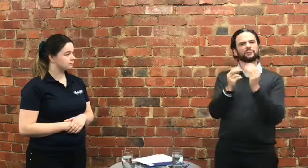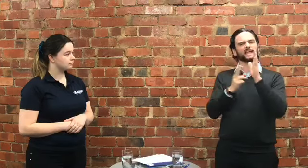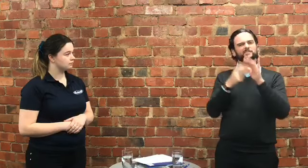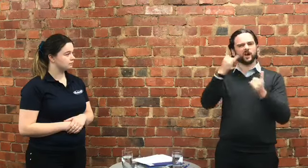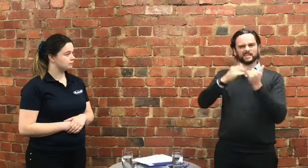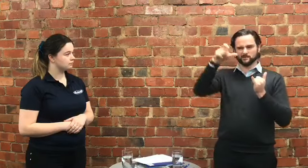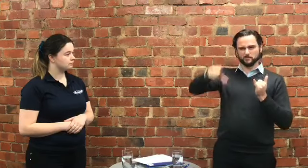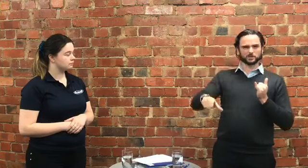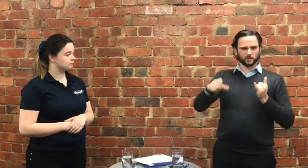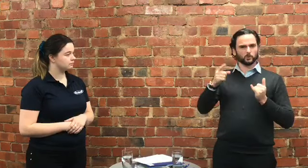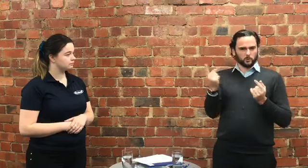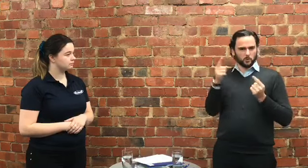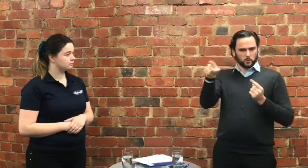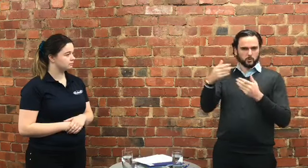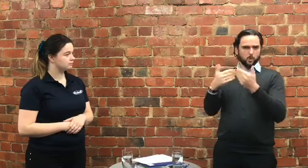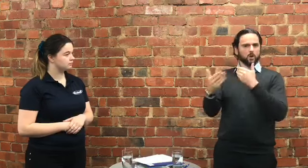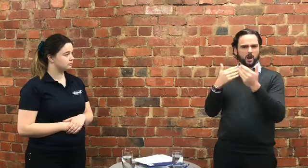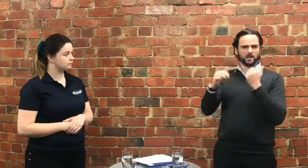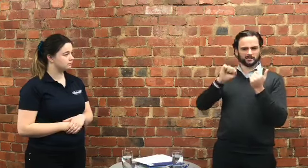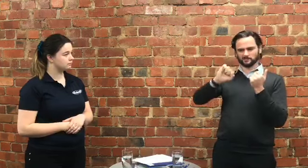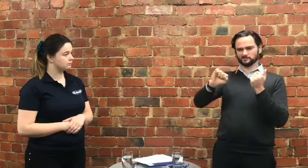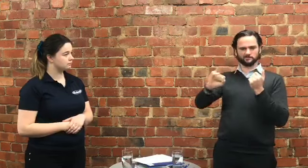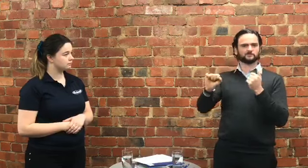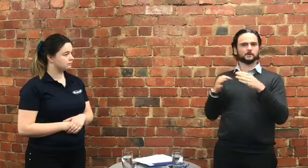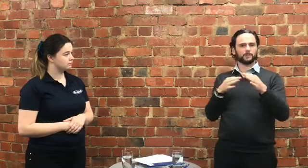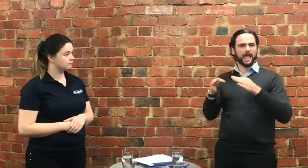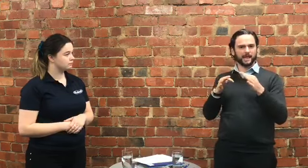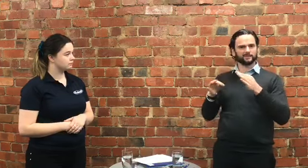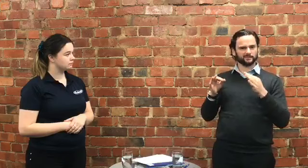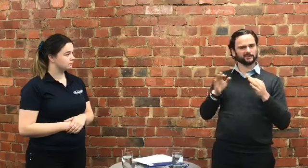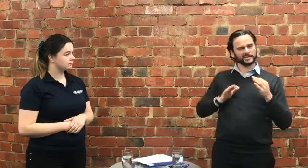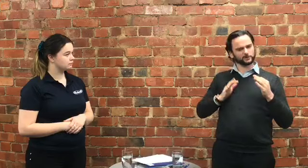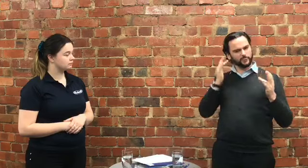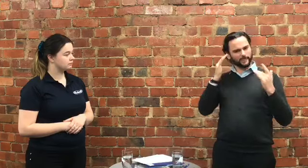So, you have a pre-NDIS planning conversation.